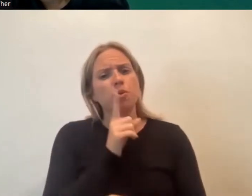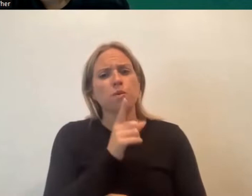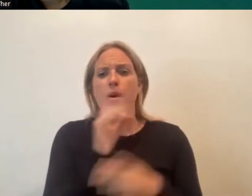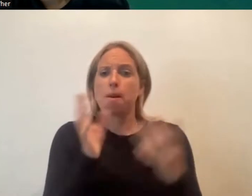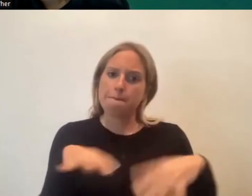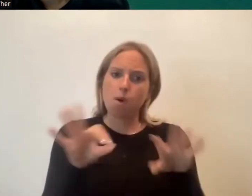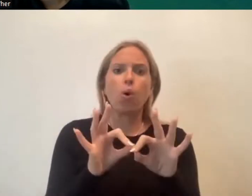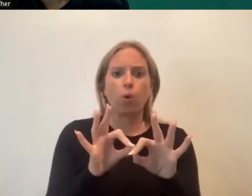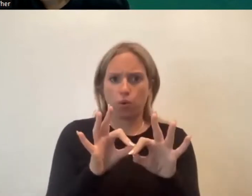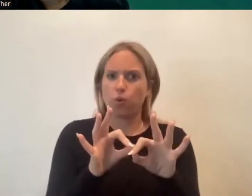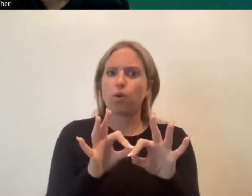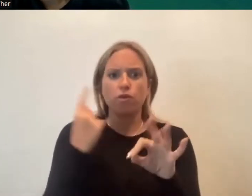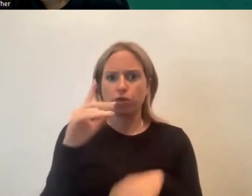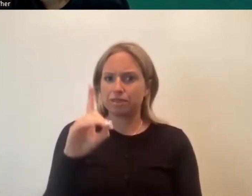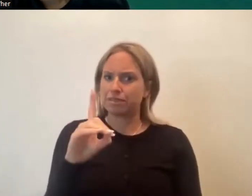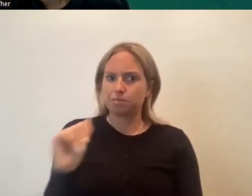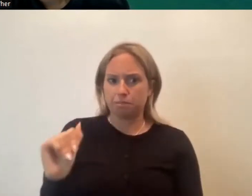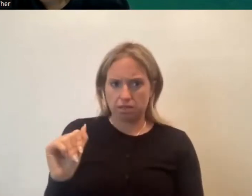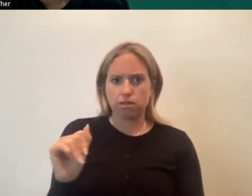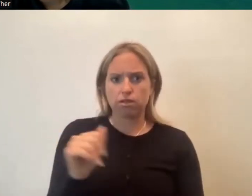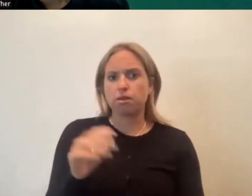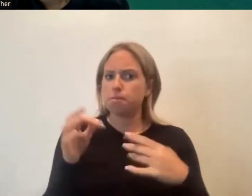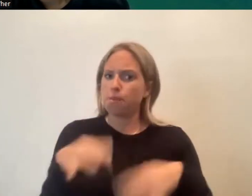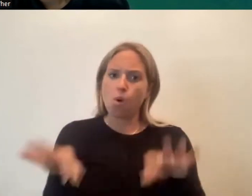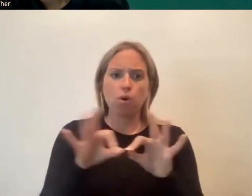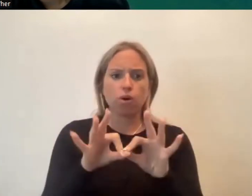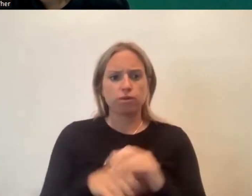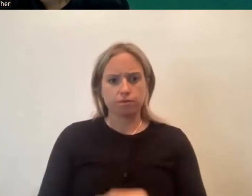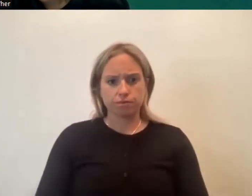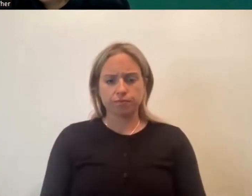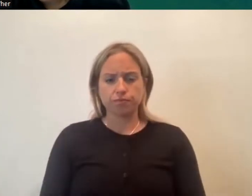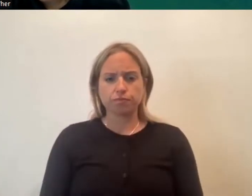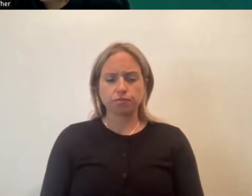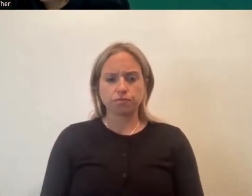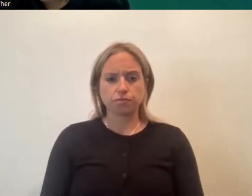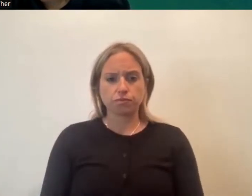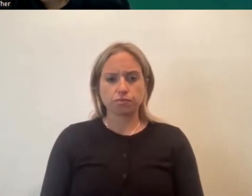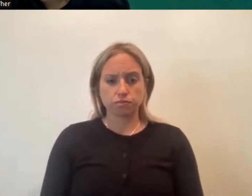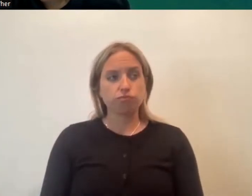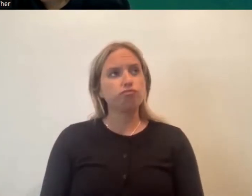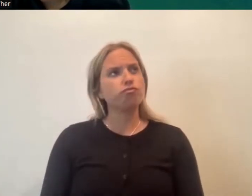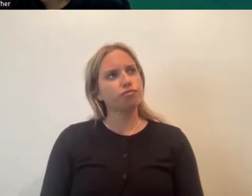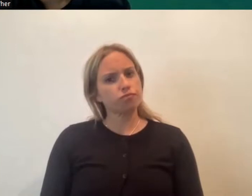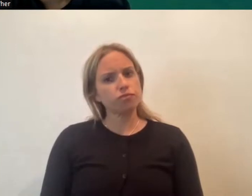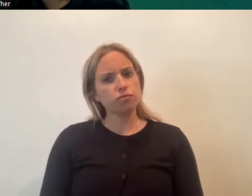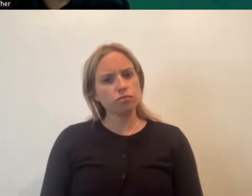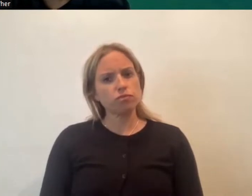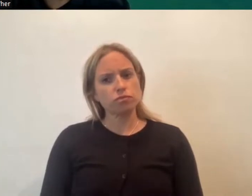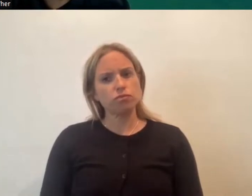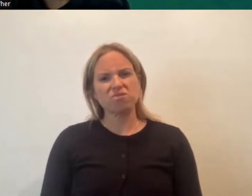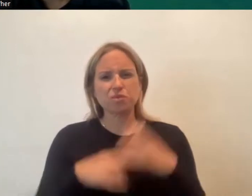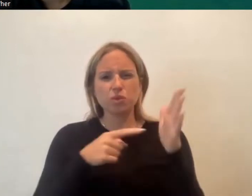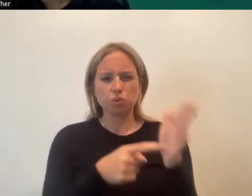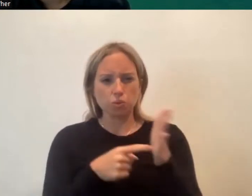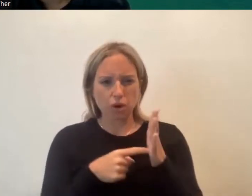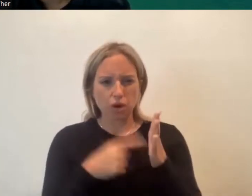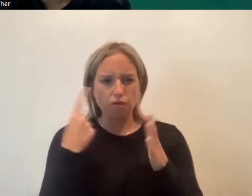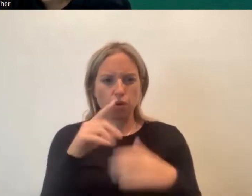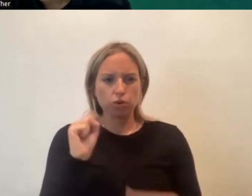in a disability case. Tadra: So what are the requirements for social security benefits?